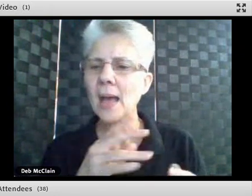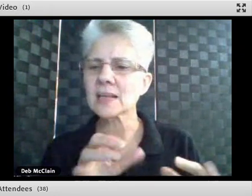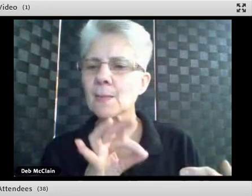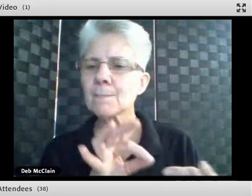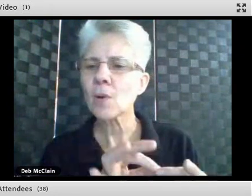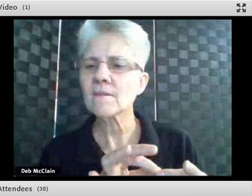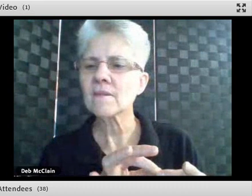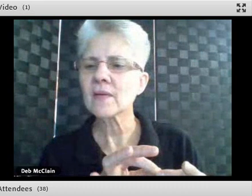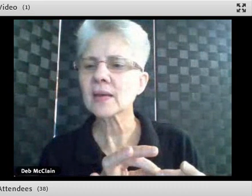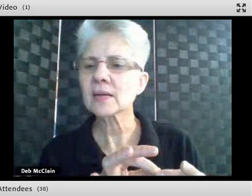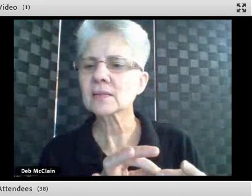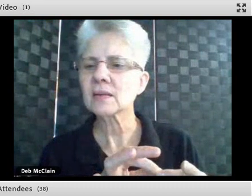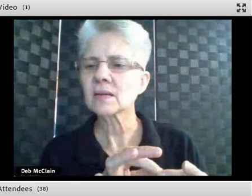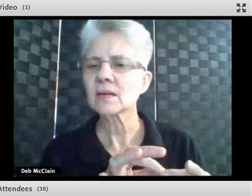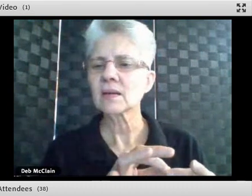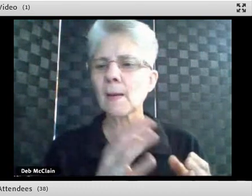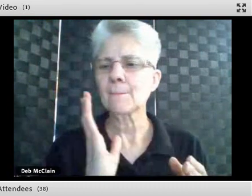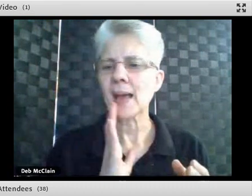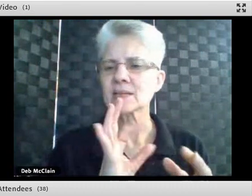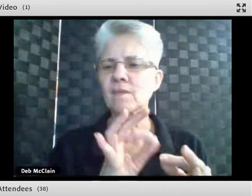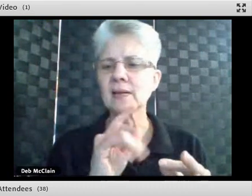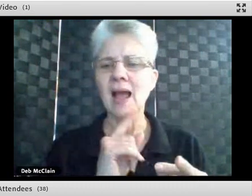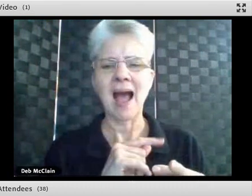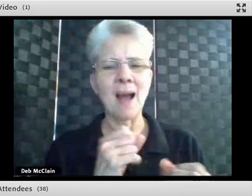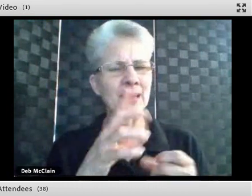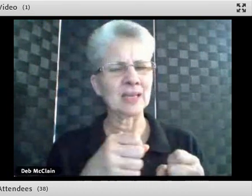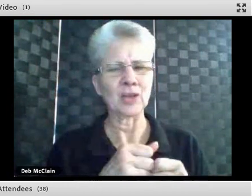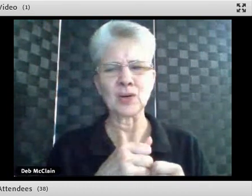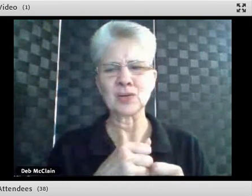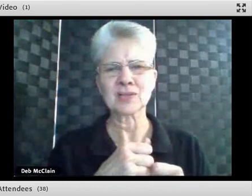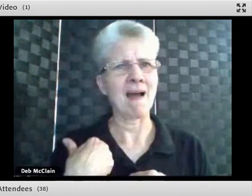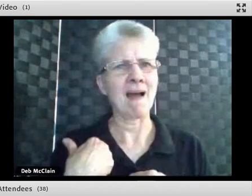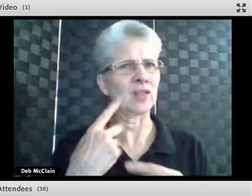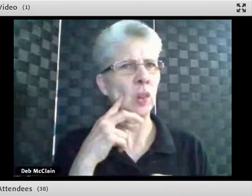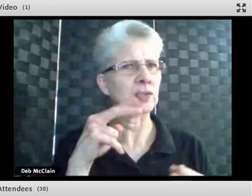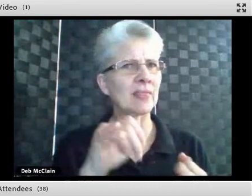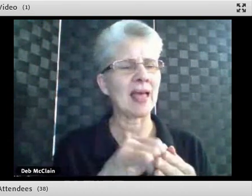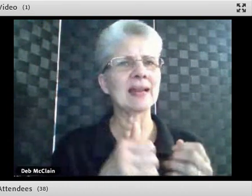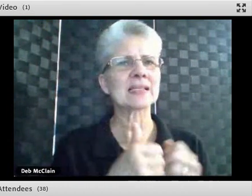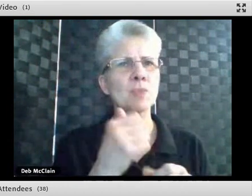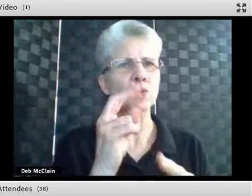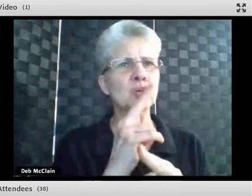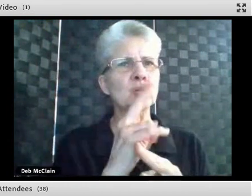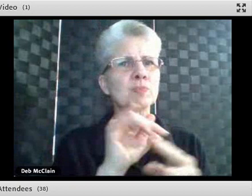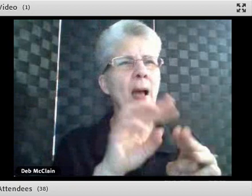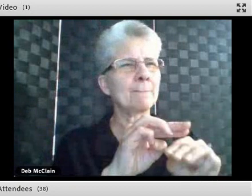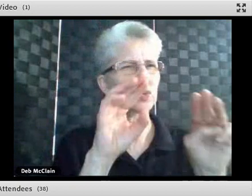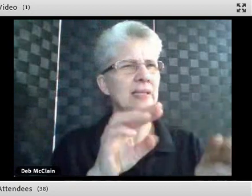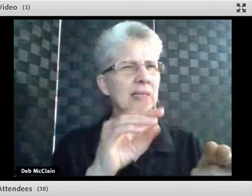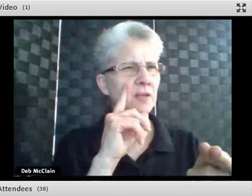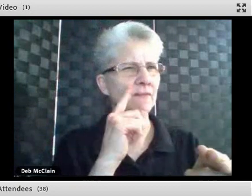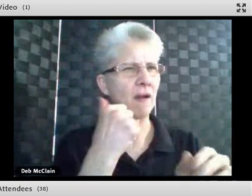Joe, I don't -- It's been many years since I looked at PastPerfect. It's mainly used by museums if I recall correctly.